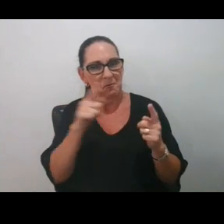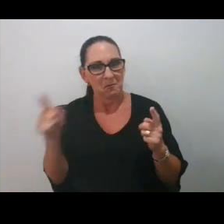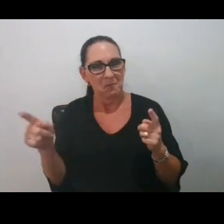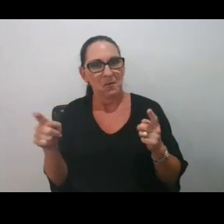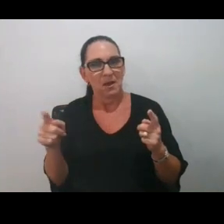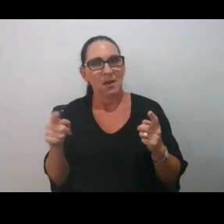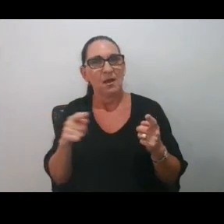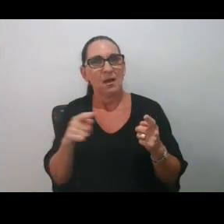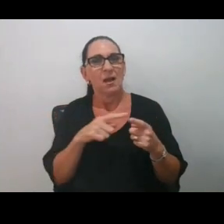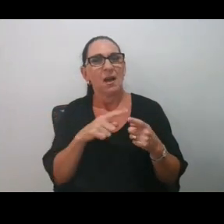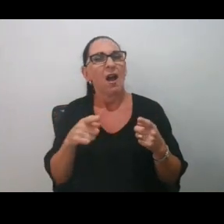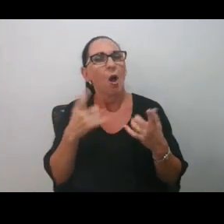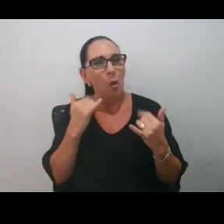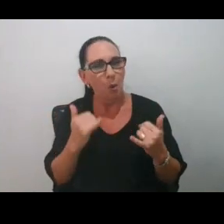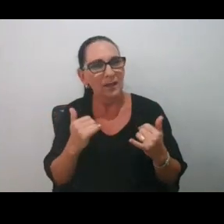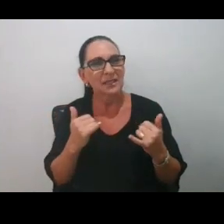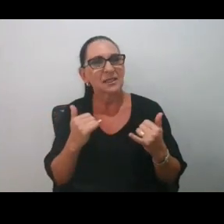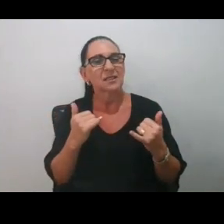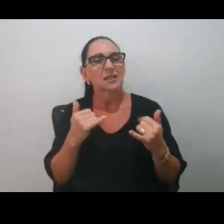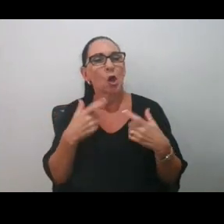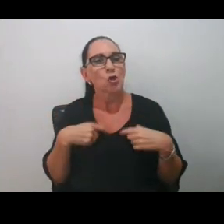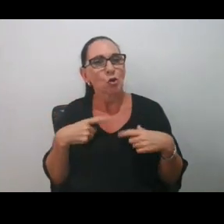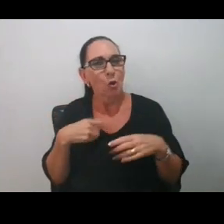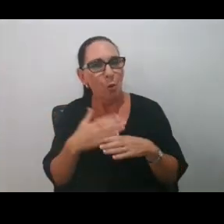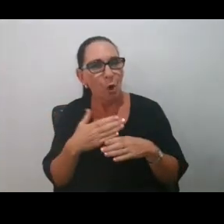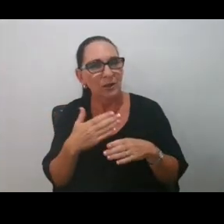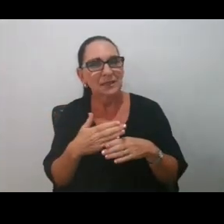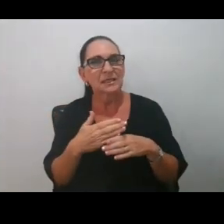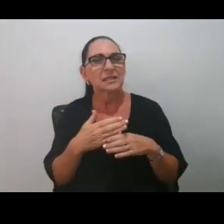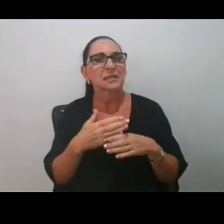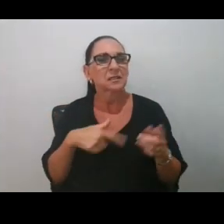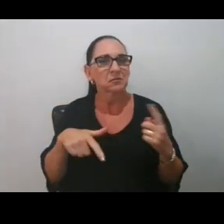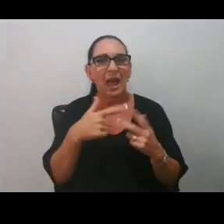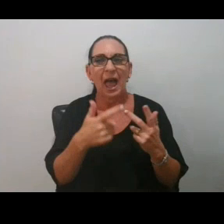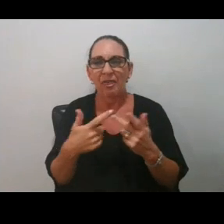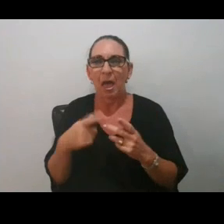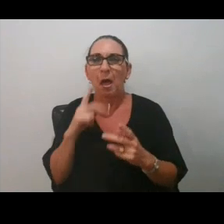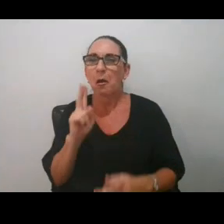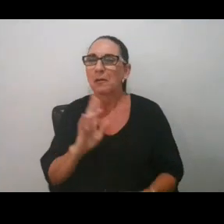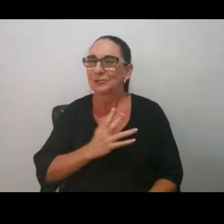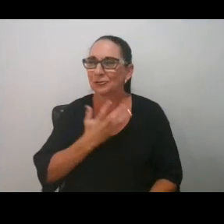some social workers and some financial counselors joining us today so that's great and so our last